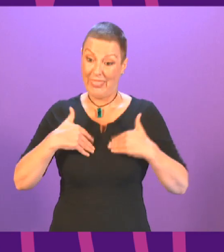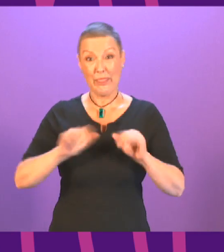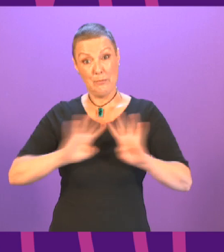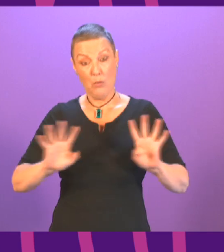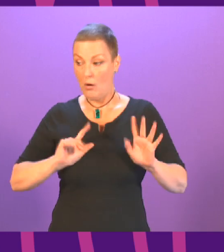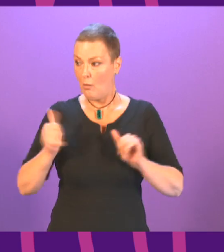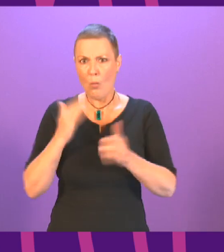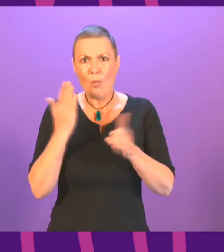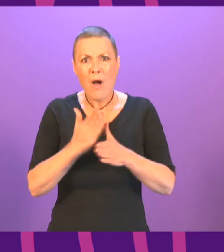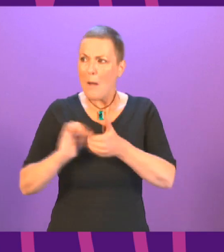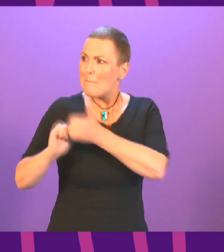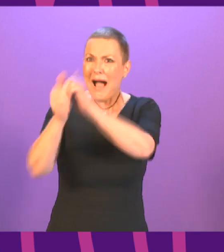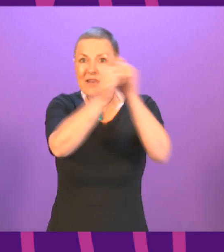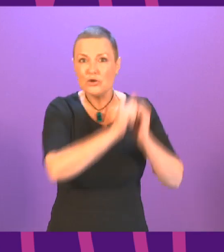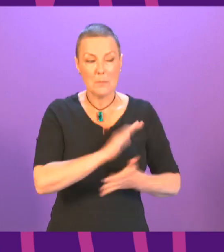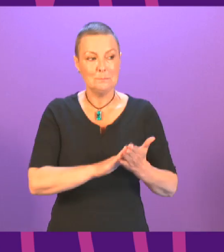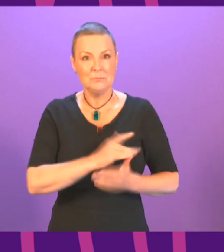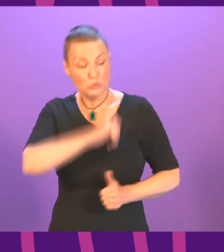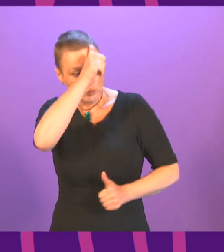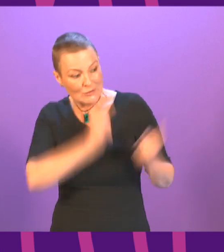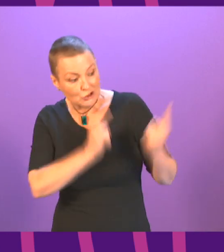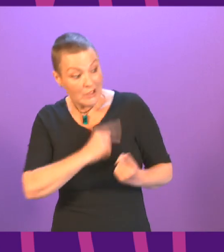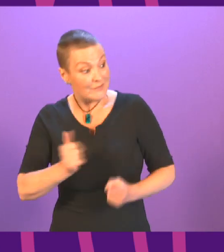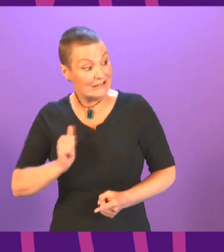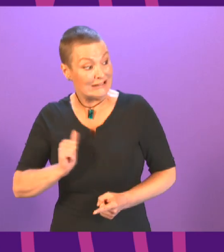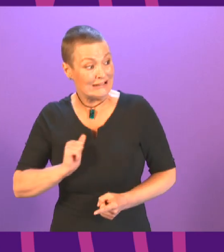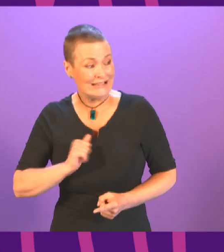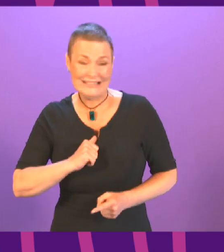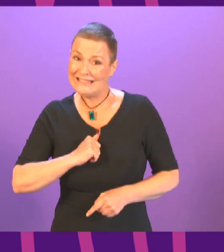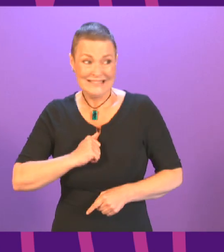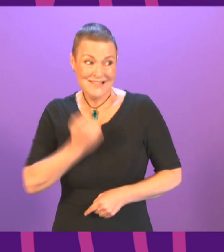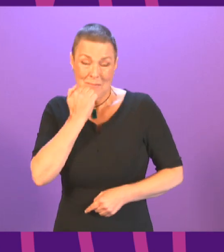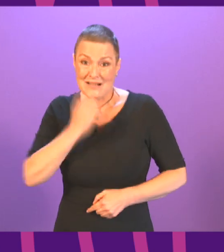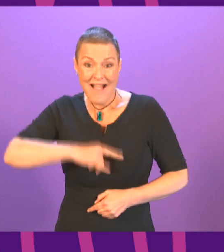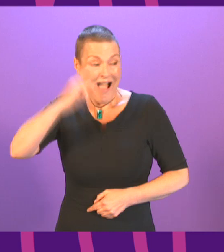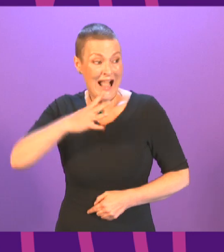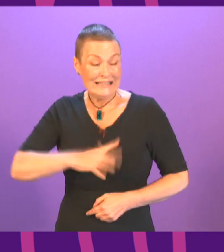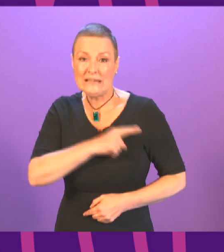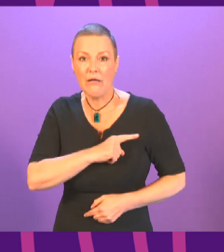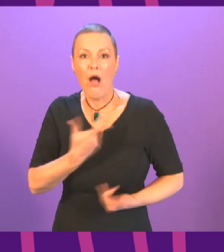capacity to deal with peak levels of demand. When we have a situation, as we do now, in